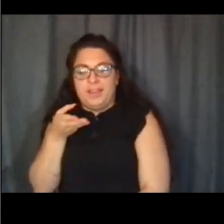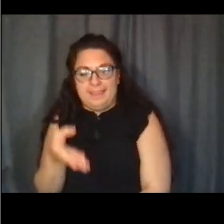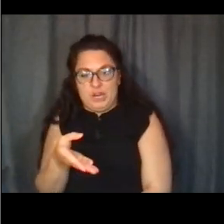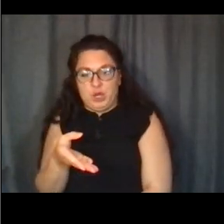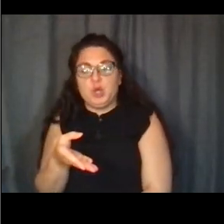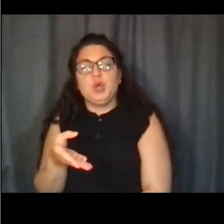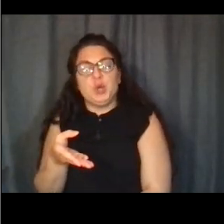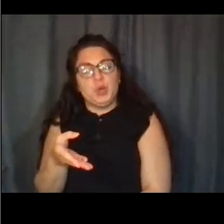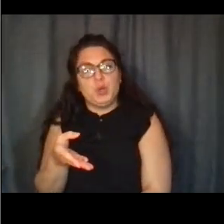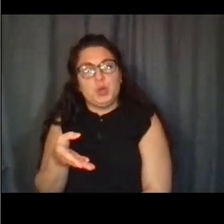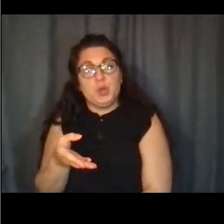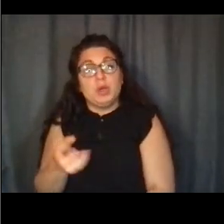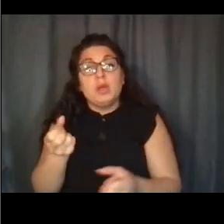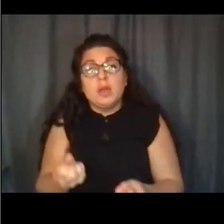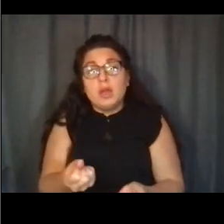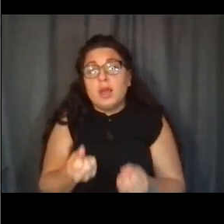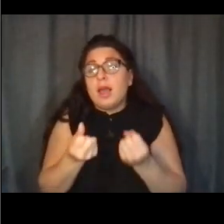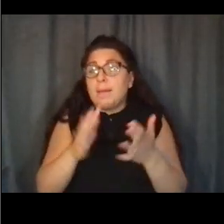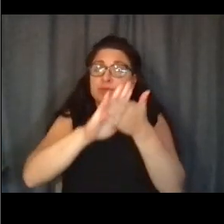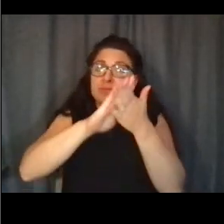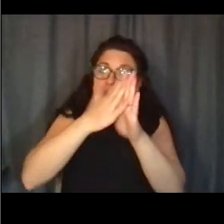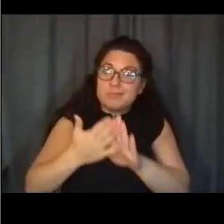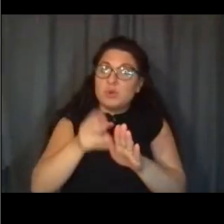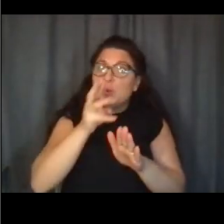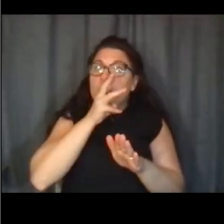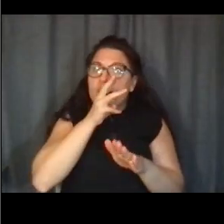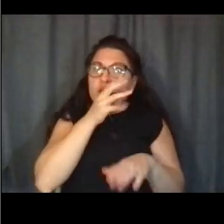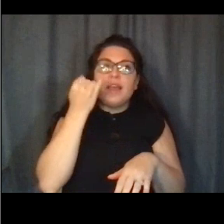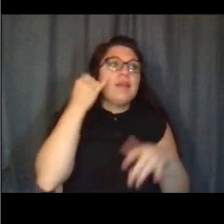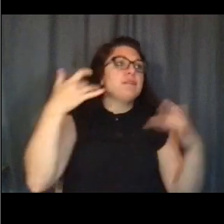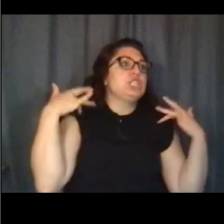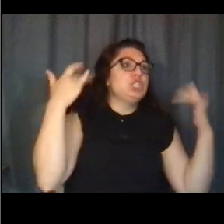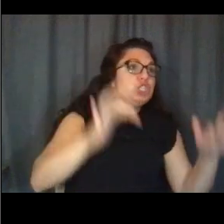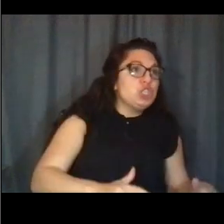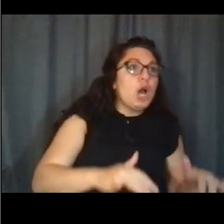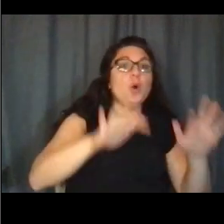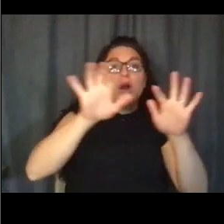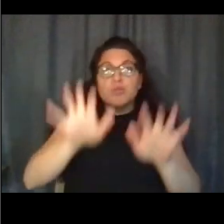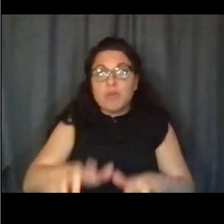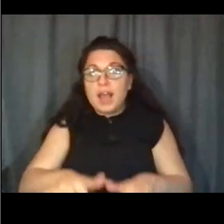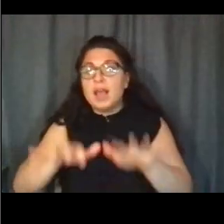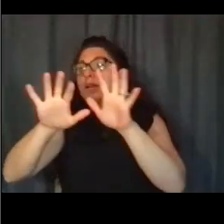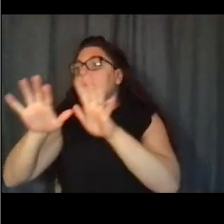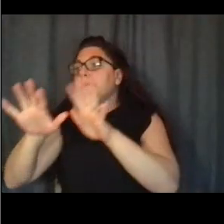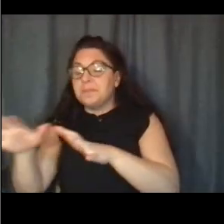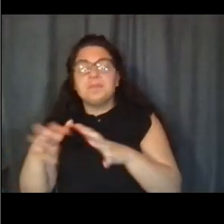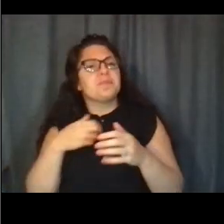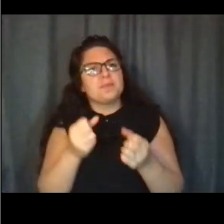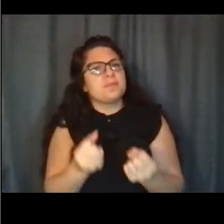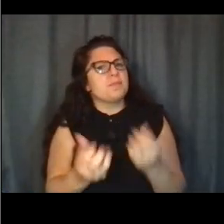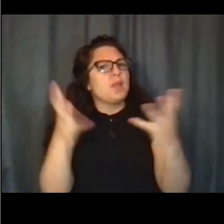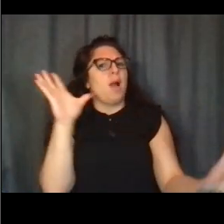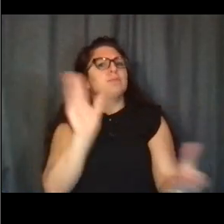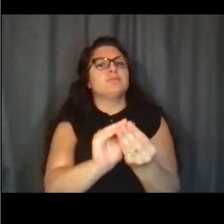how much liquid water would that be? If you melted all the snow and everything. And when we did this in Hurricane Harvey, we actually found that there was a record.